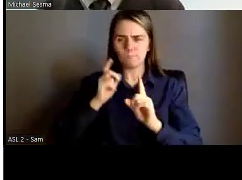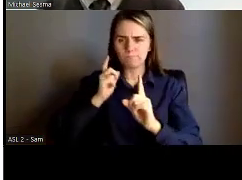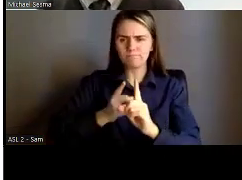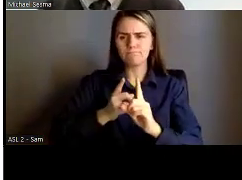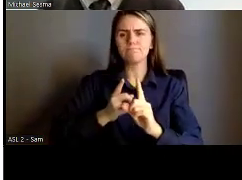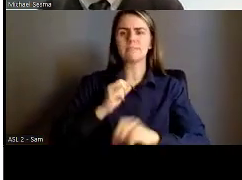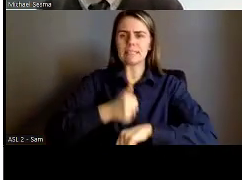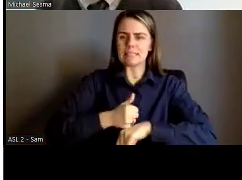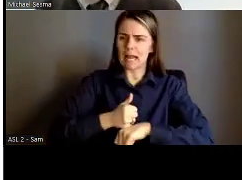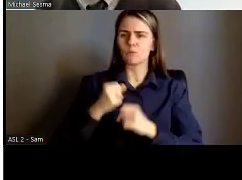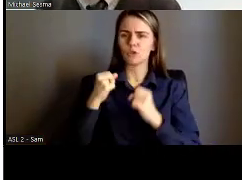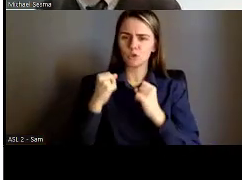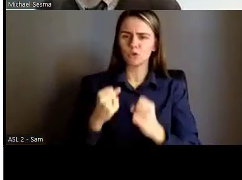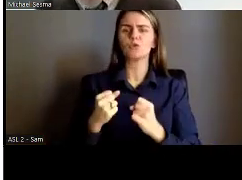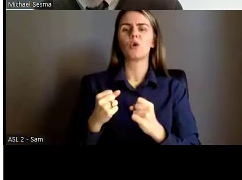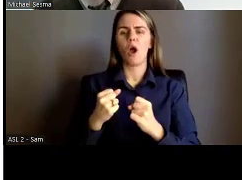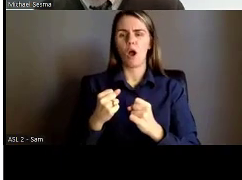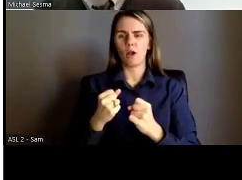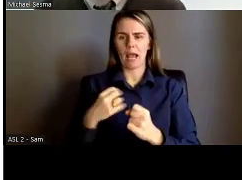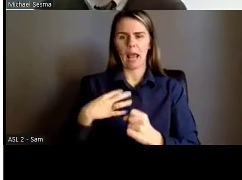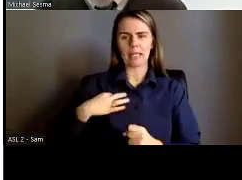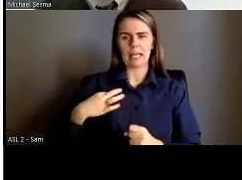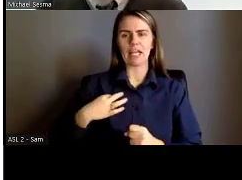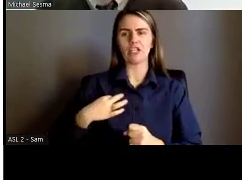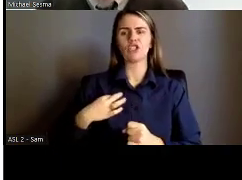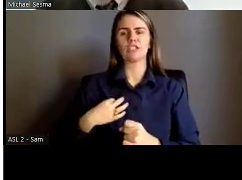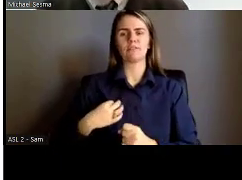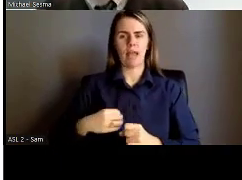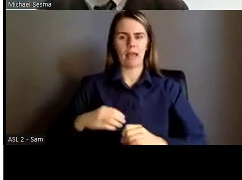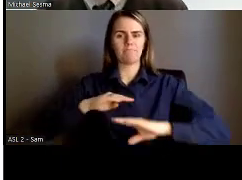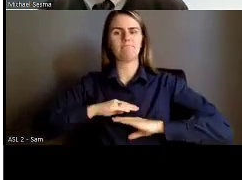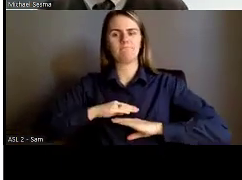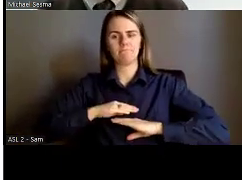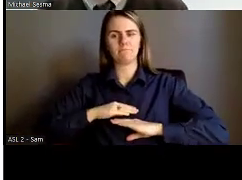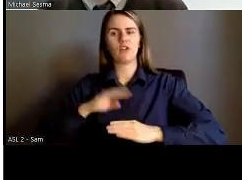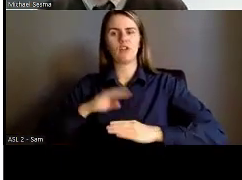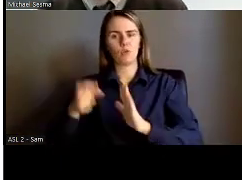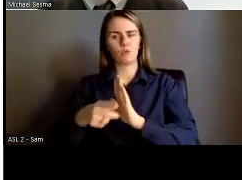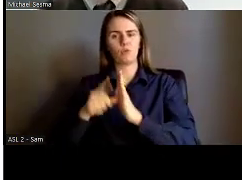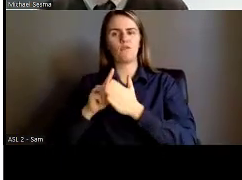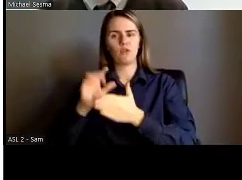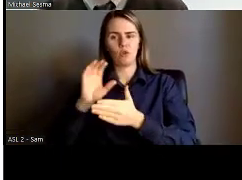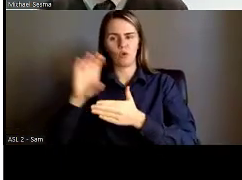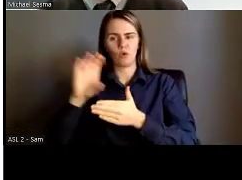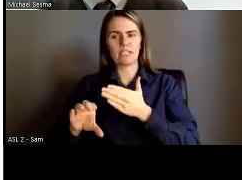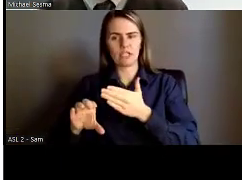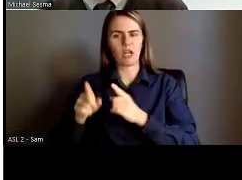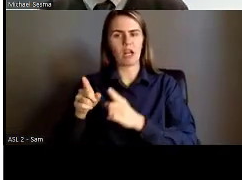that are listed in the FOA. So you're not submitting this blind, but you're actually submitting this, and you know how the reviewers -